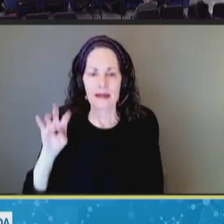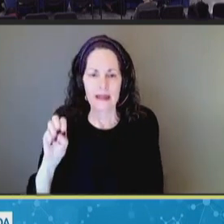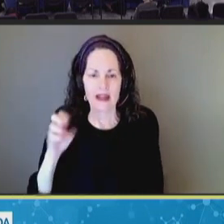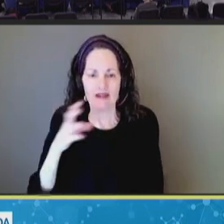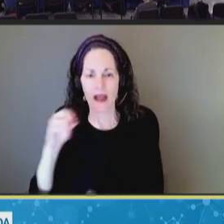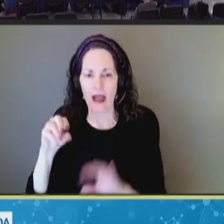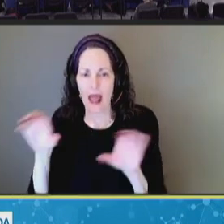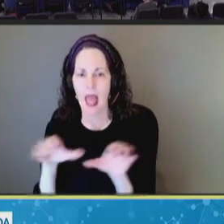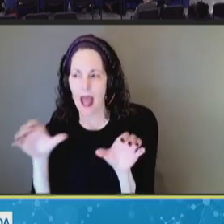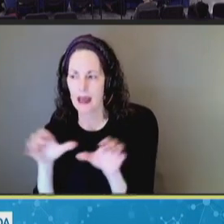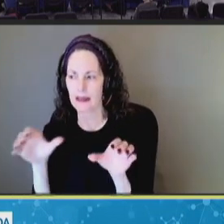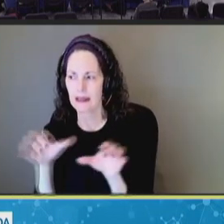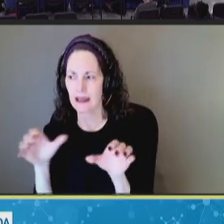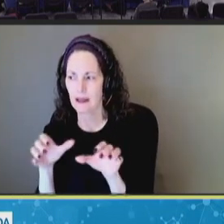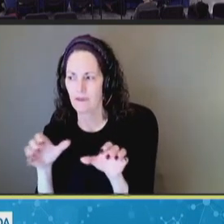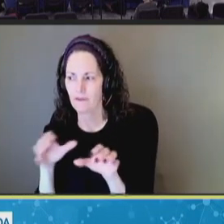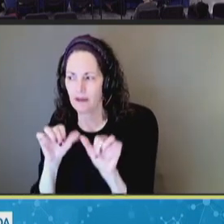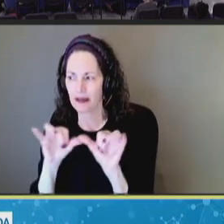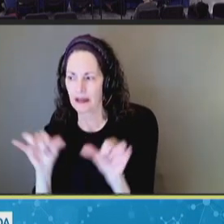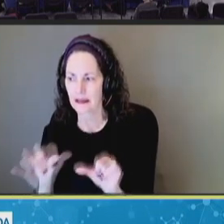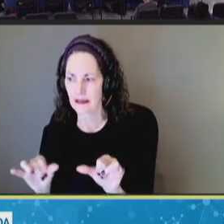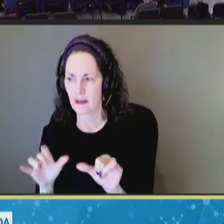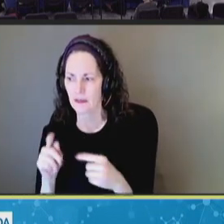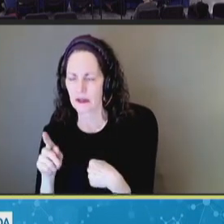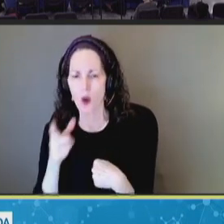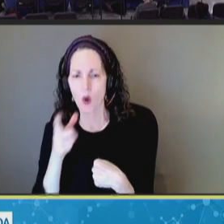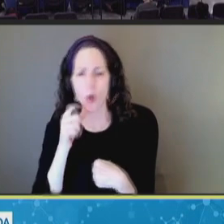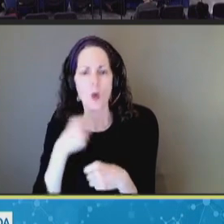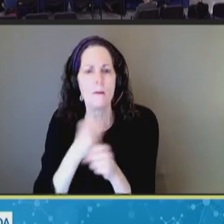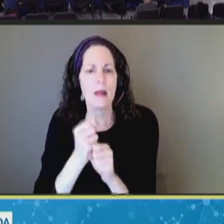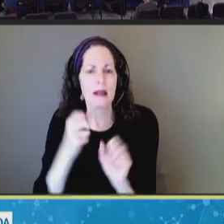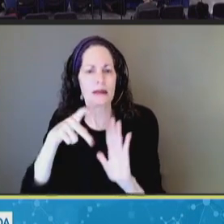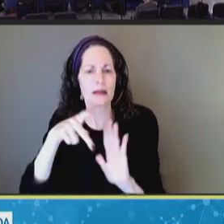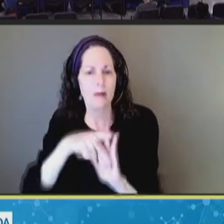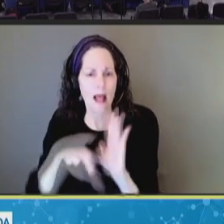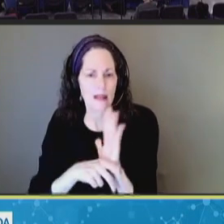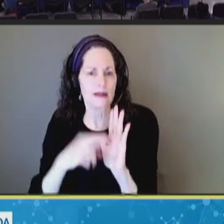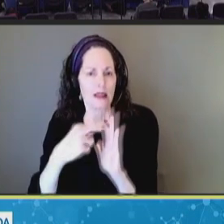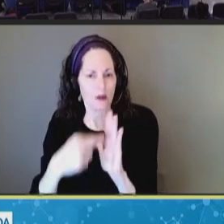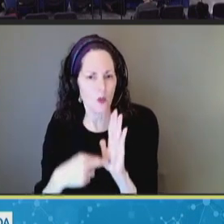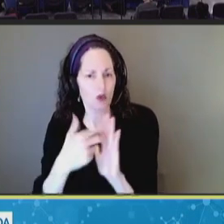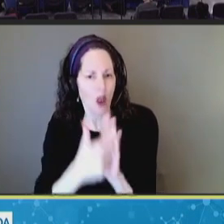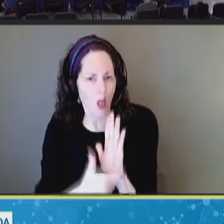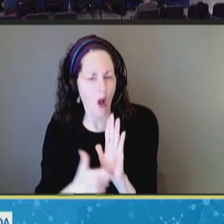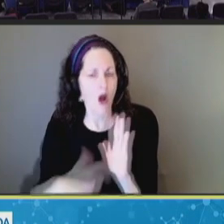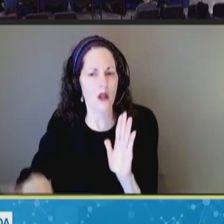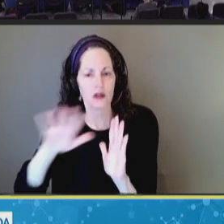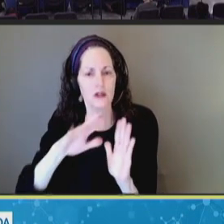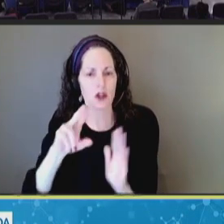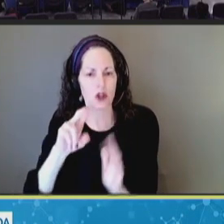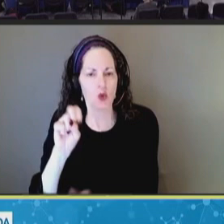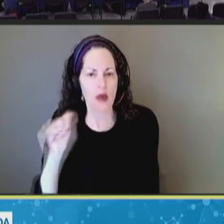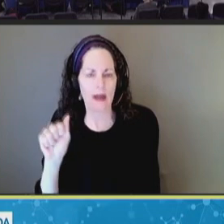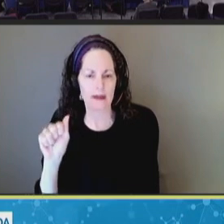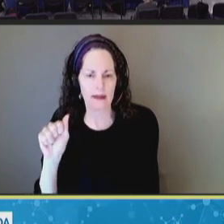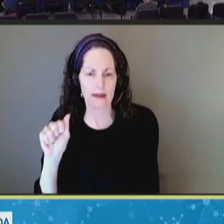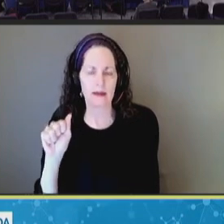that determine the public health policies regarding vaccines in the US. Next slide.